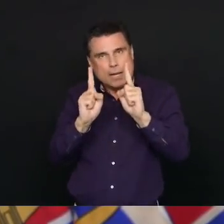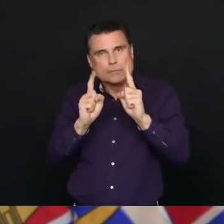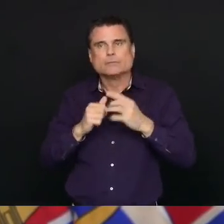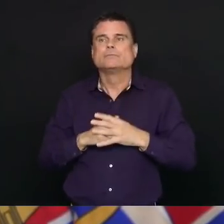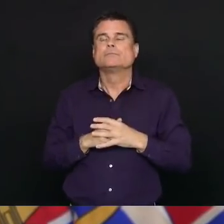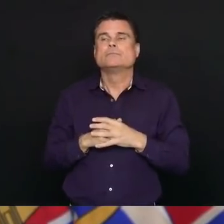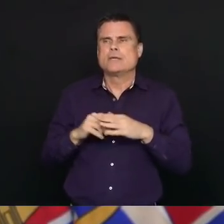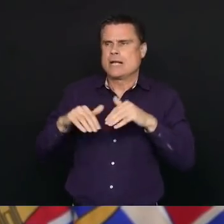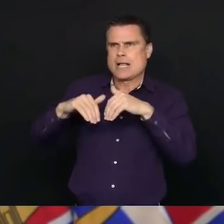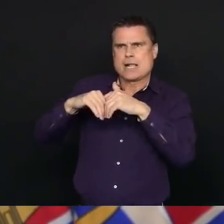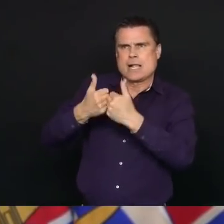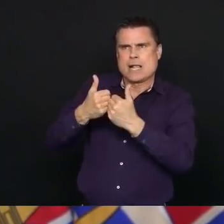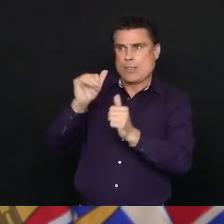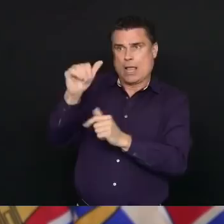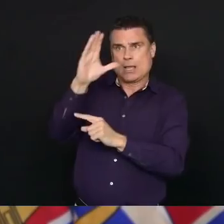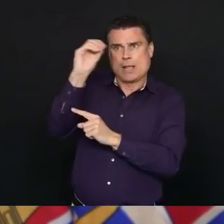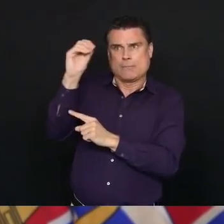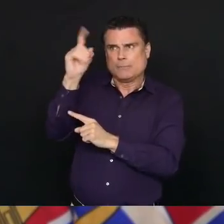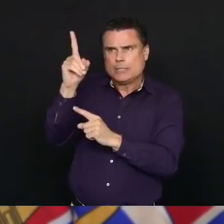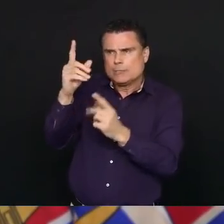How they do that and how people are housed